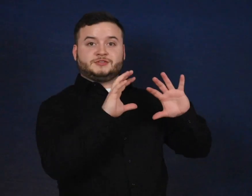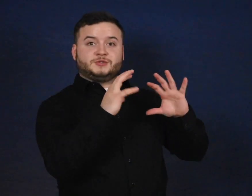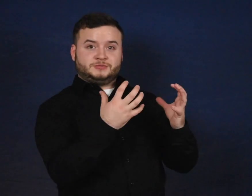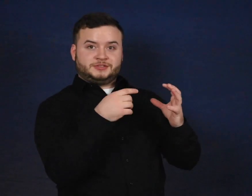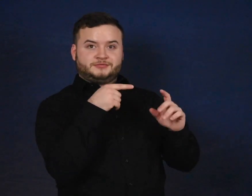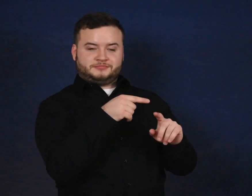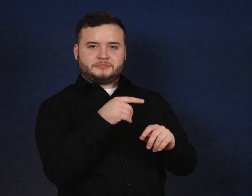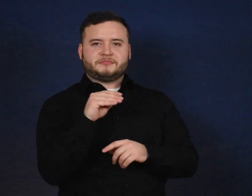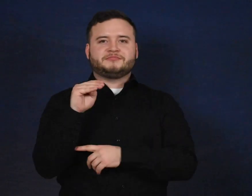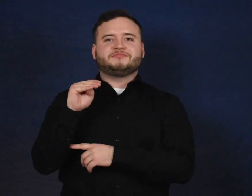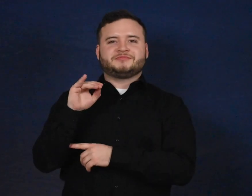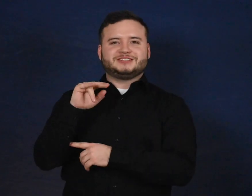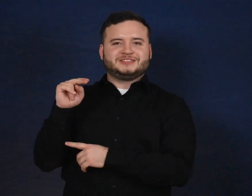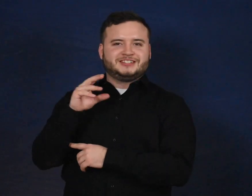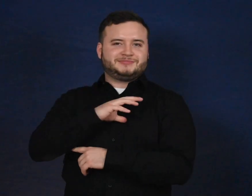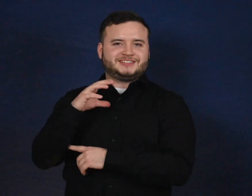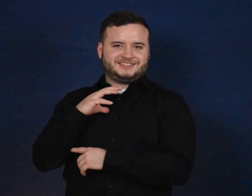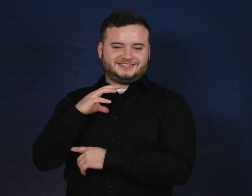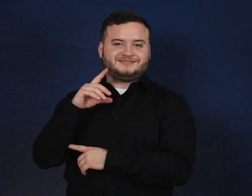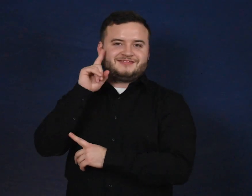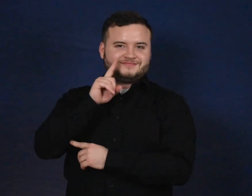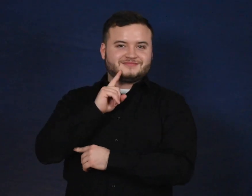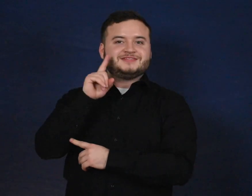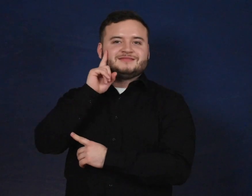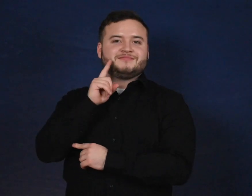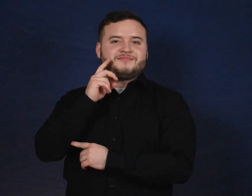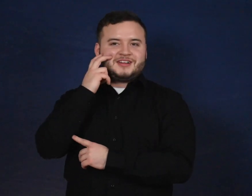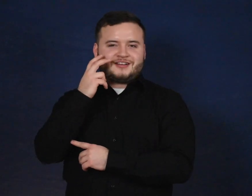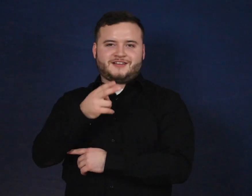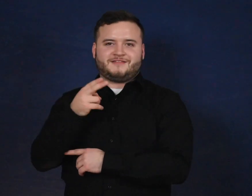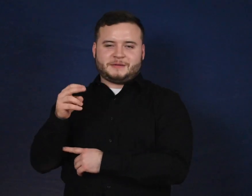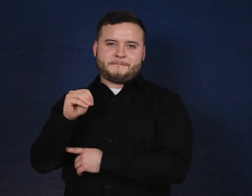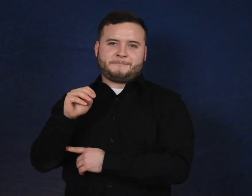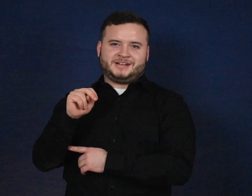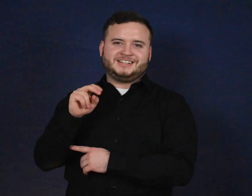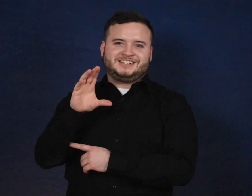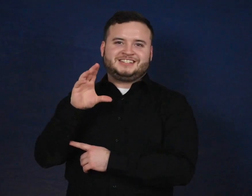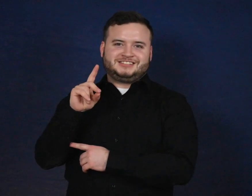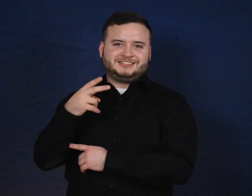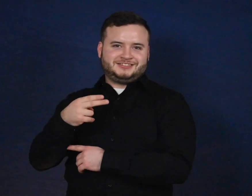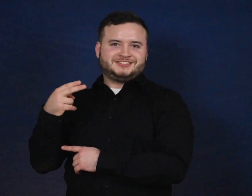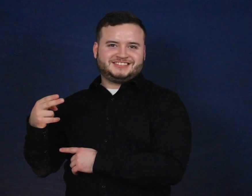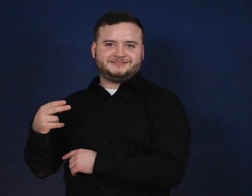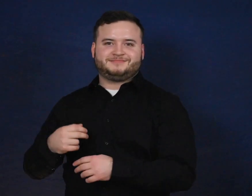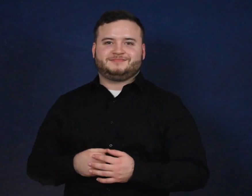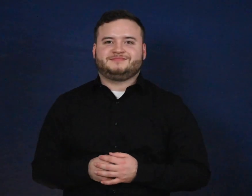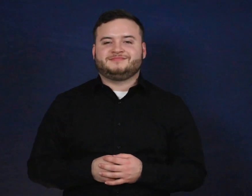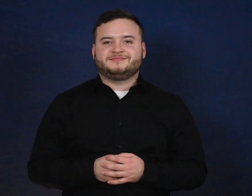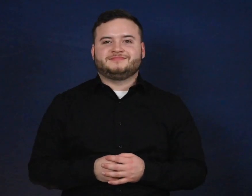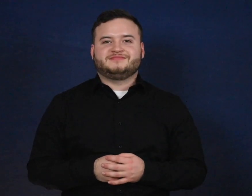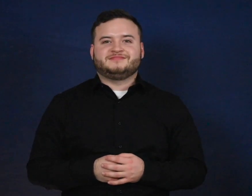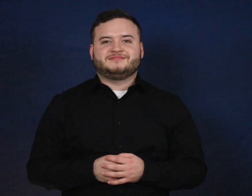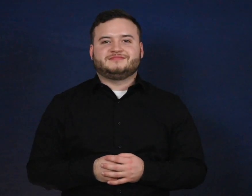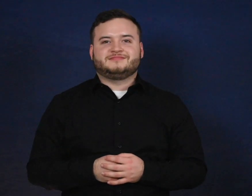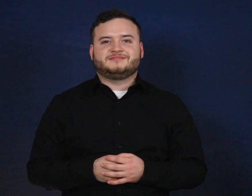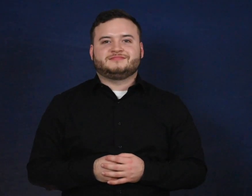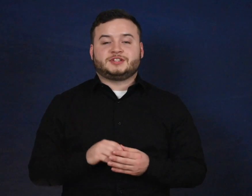The next category is Minnesota Commission of the Deaf, DeafBlind & Hard of Hearing.